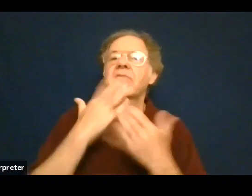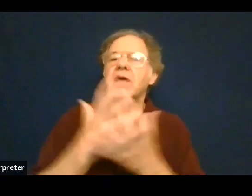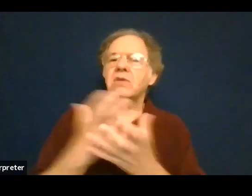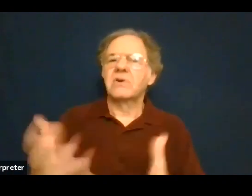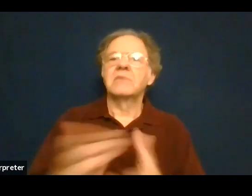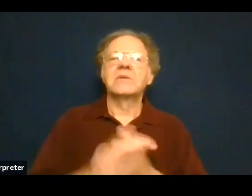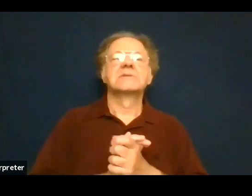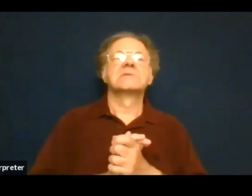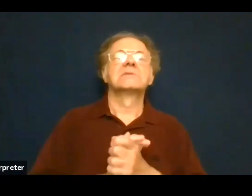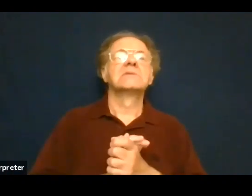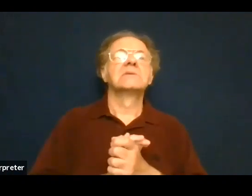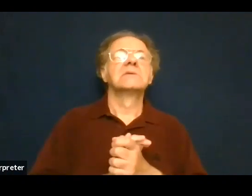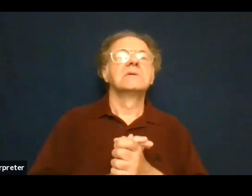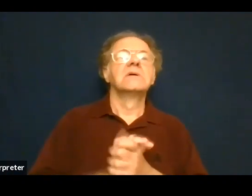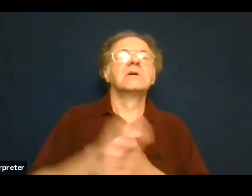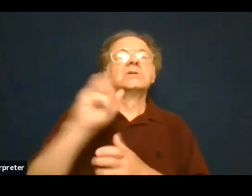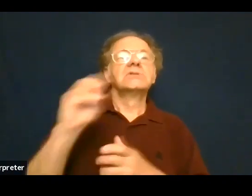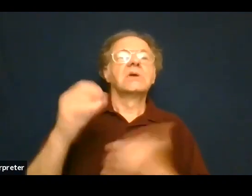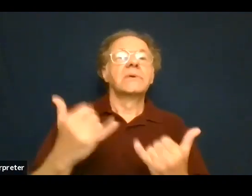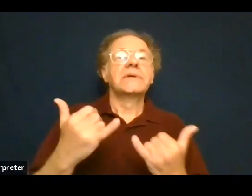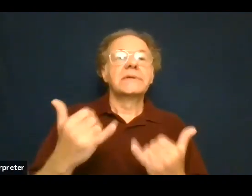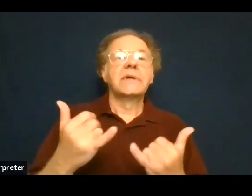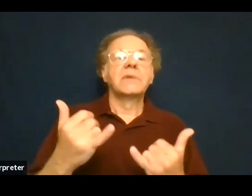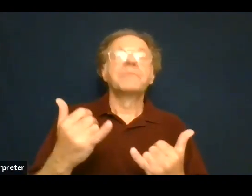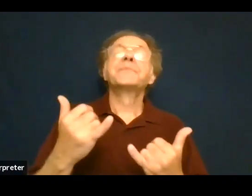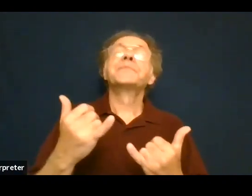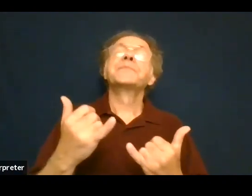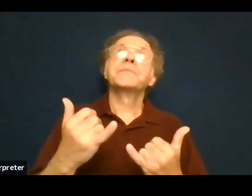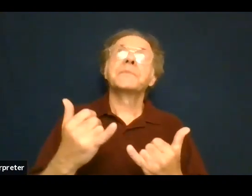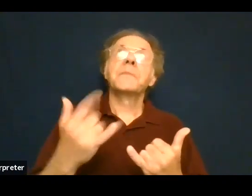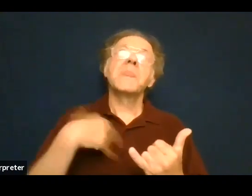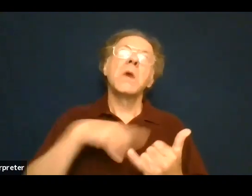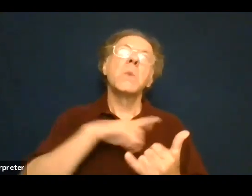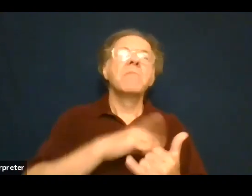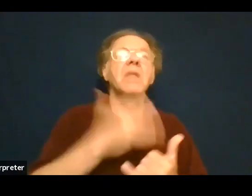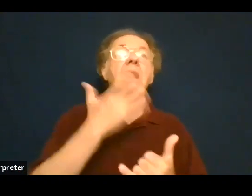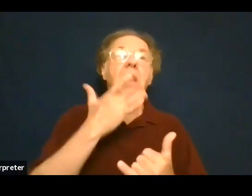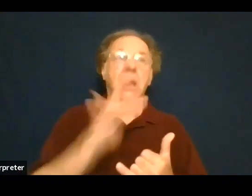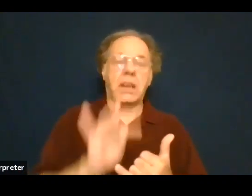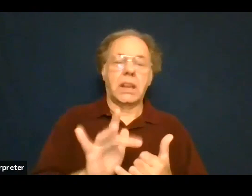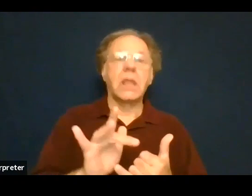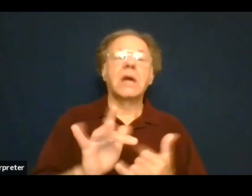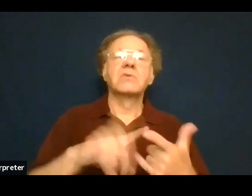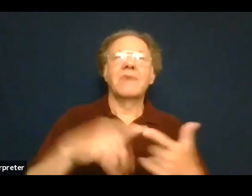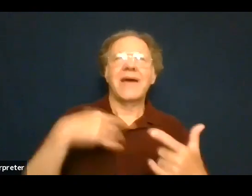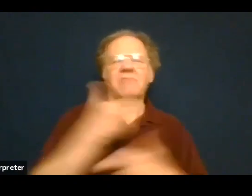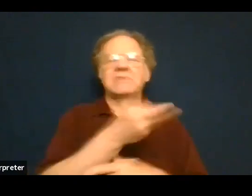So we're going to-- we've been lucky to have several questions submitted to the panel.